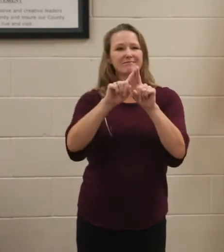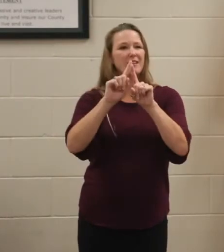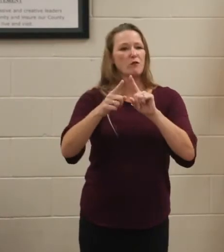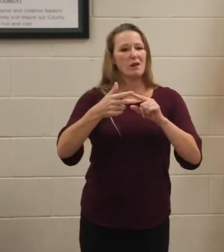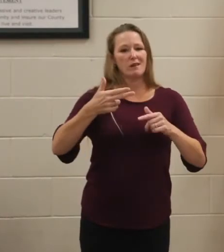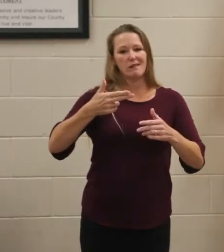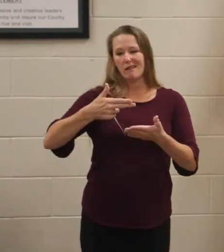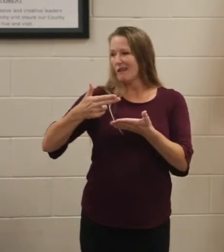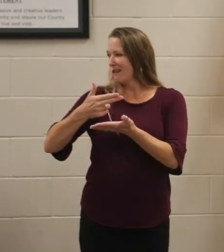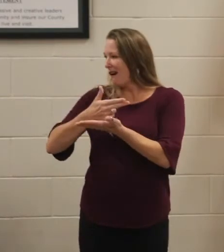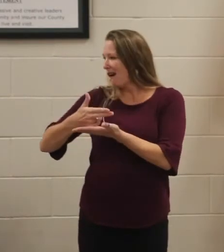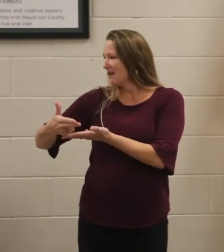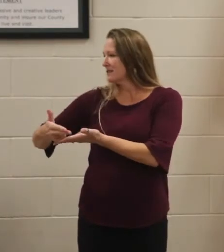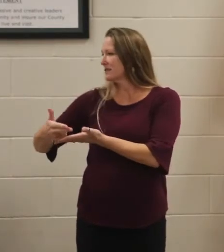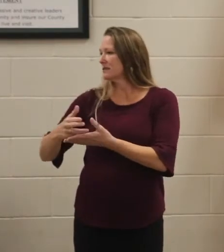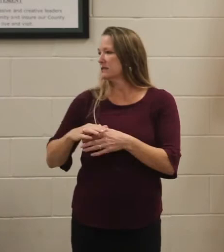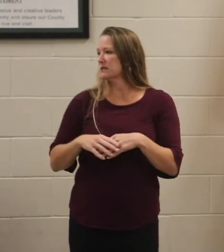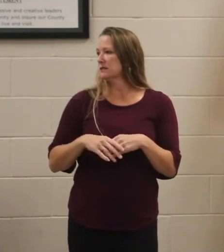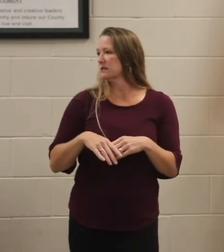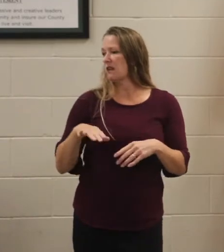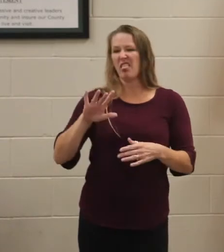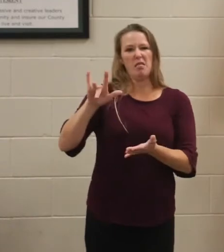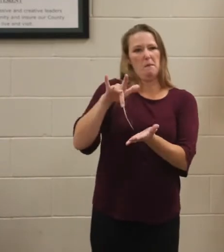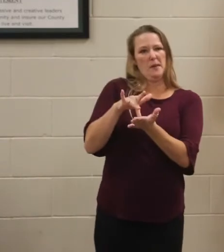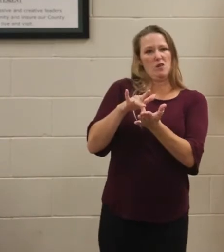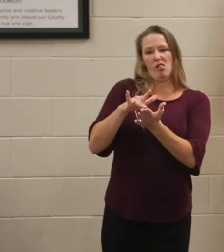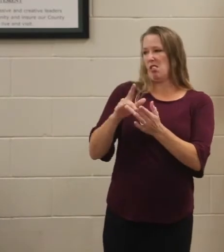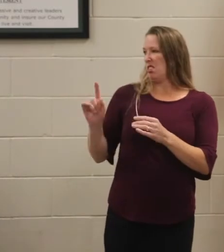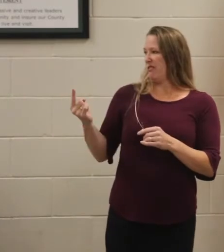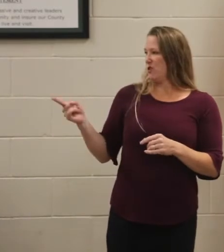I'm referring to the picture in the middle there.